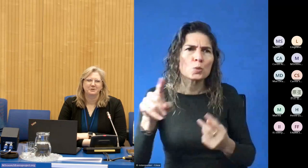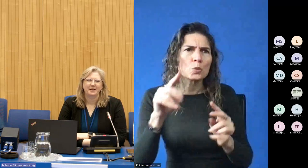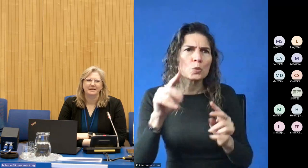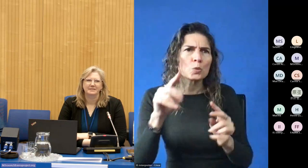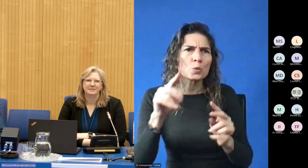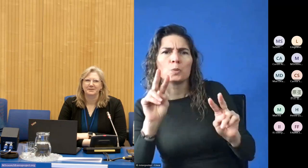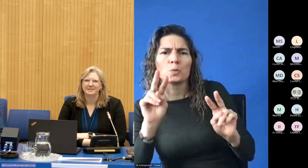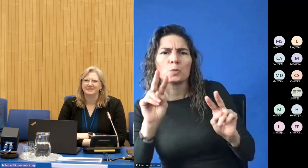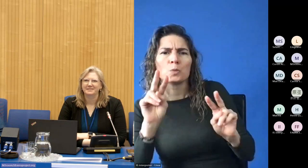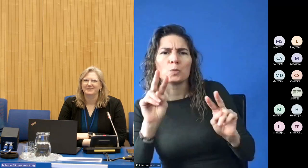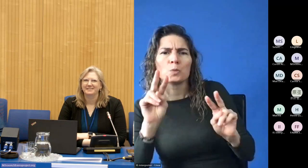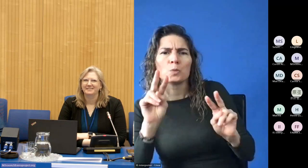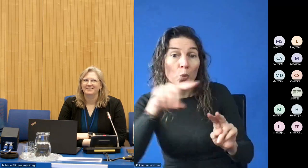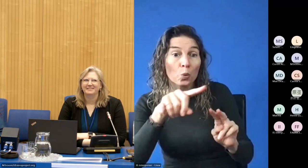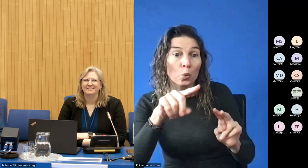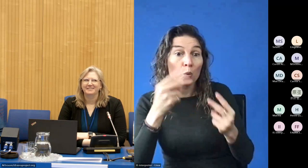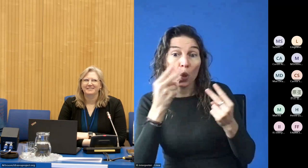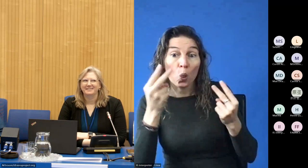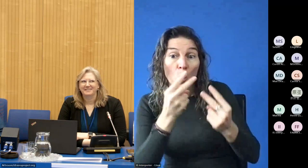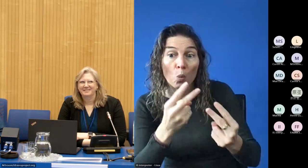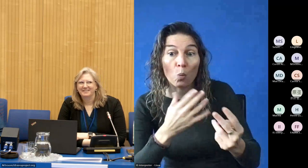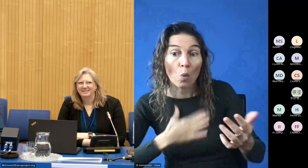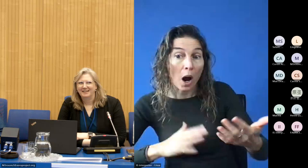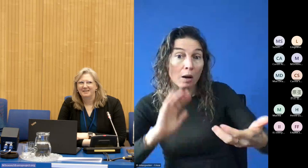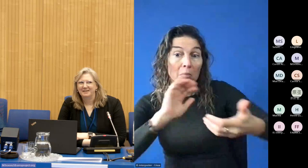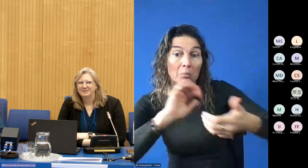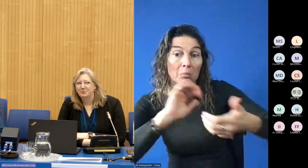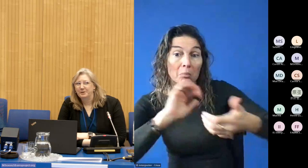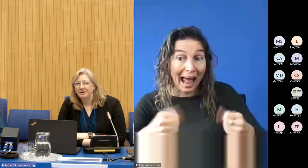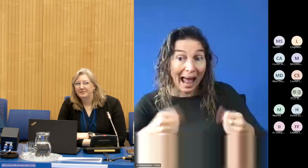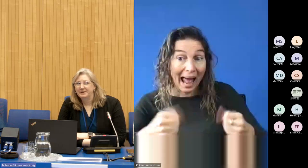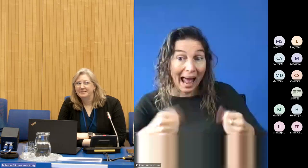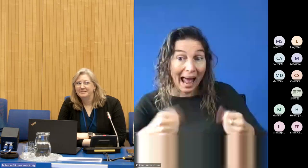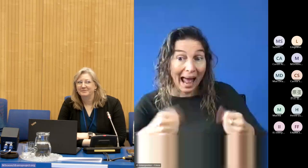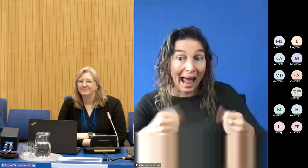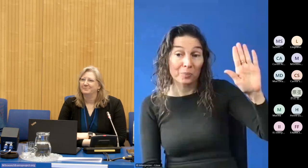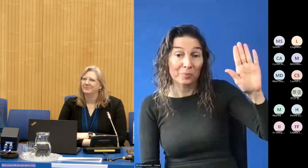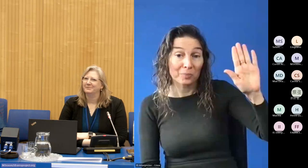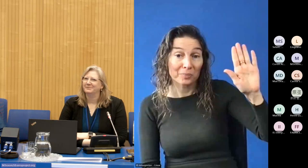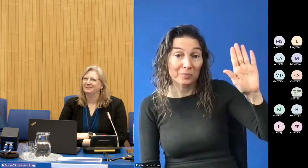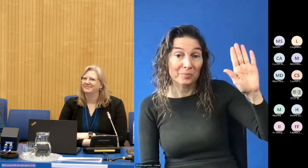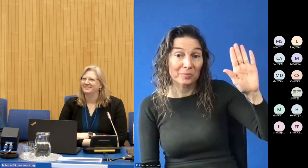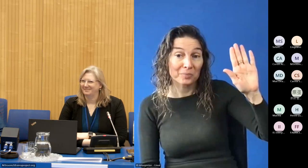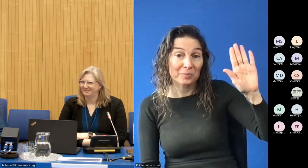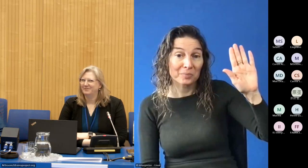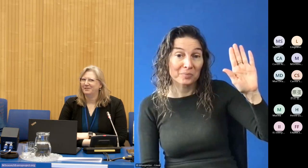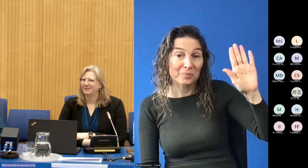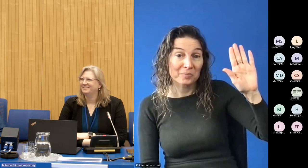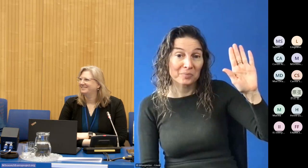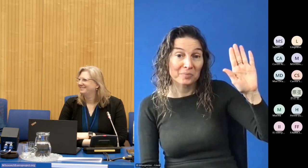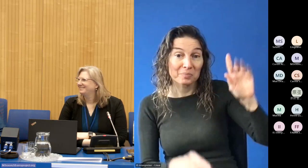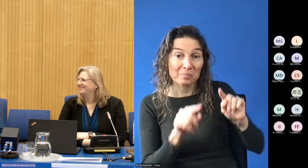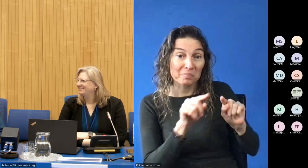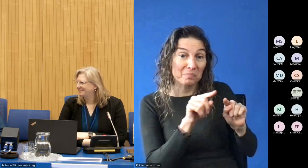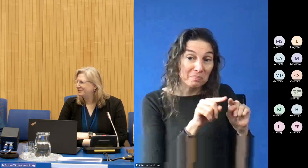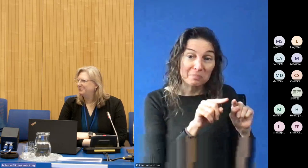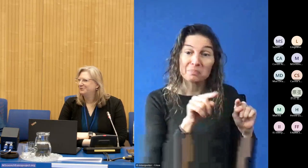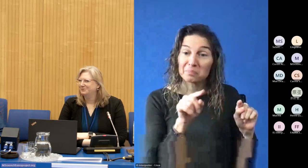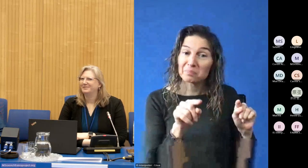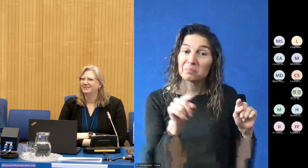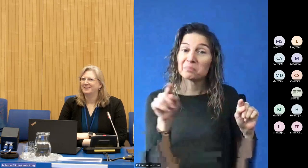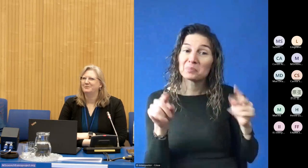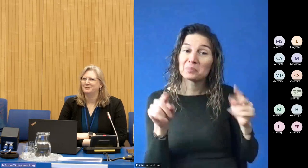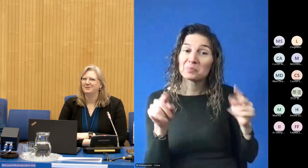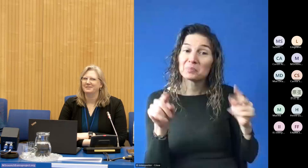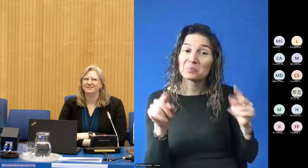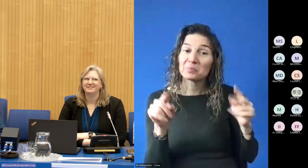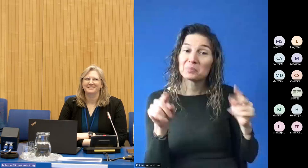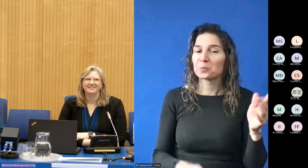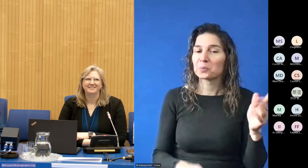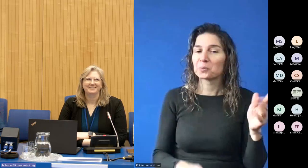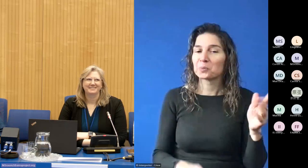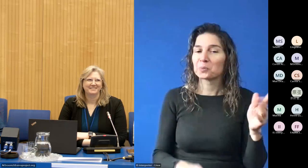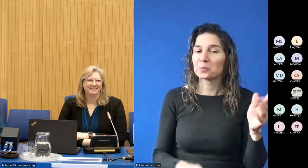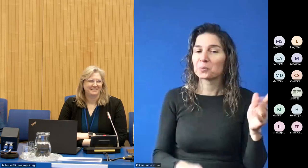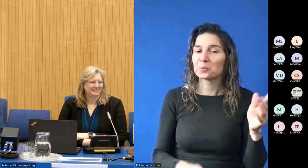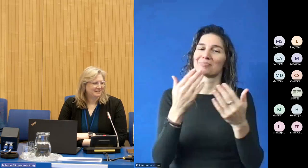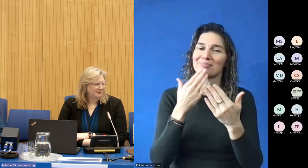your hands please? I think I saw one hand raised. Very good. Two. Thank you so much.